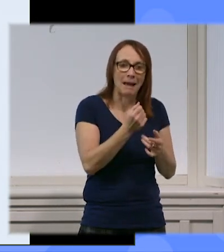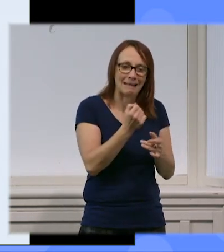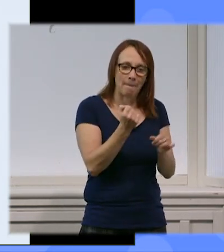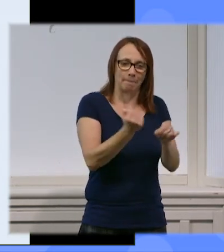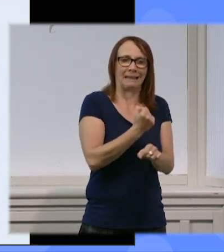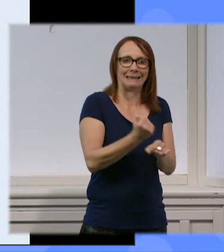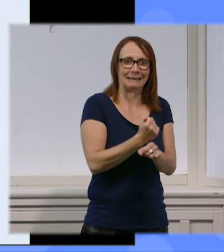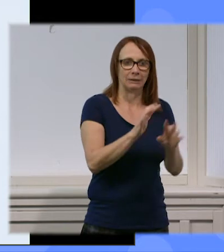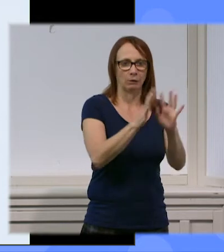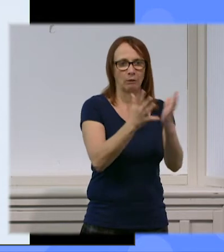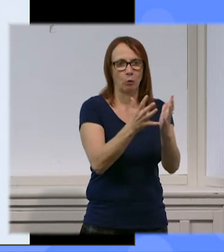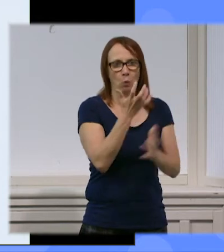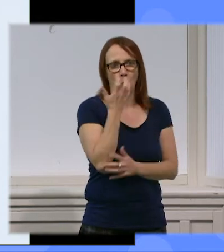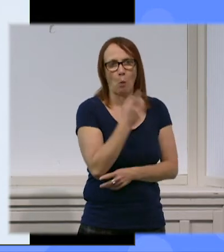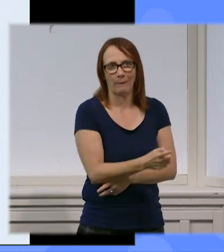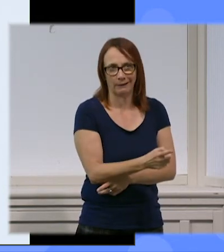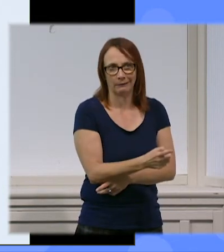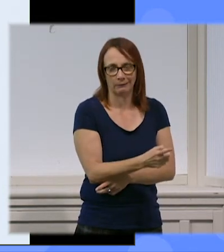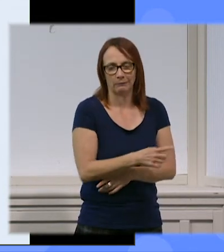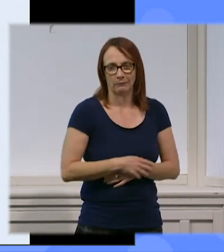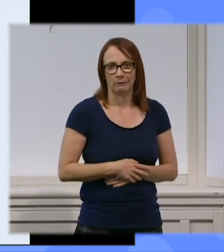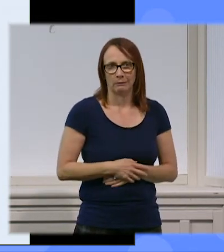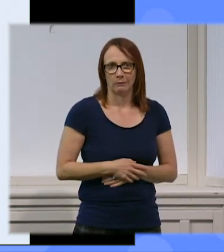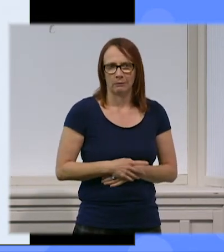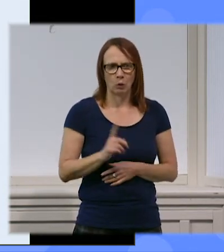and what does this mean to you the Assembly members so this slide shows a